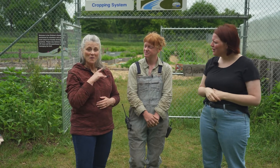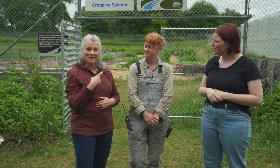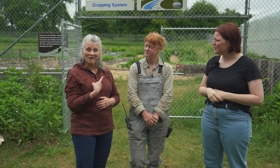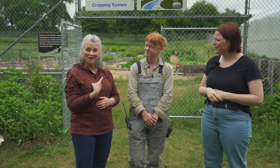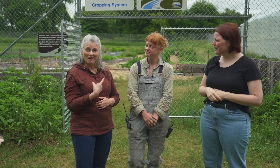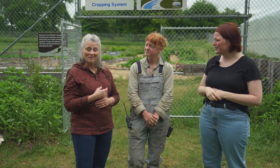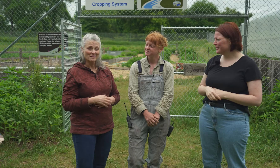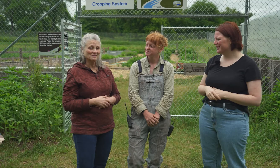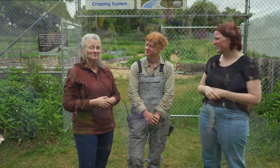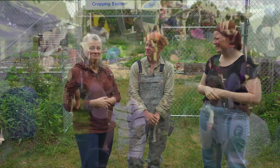Oh, very cool.